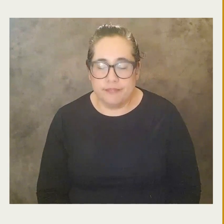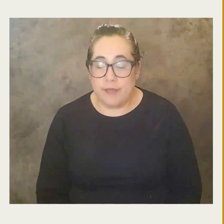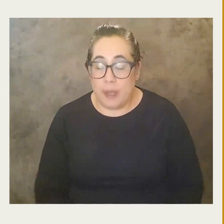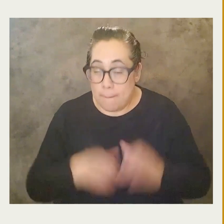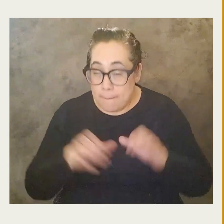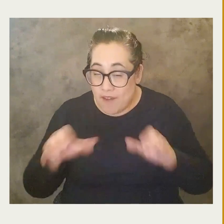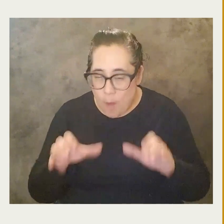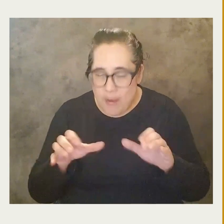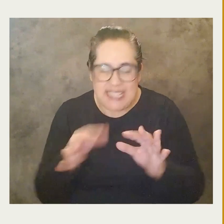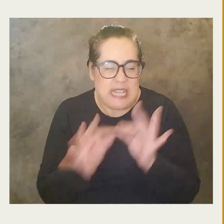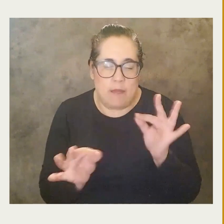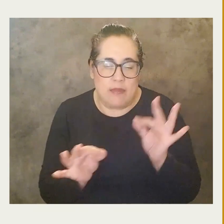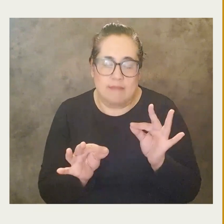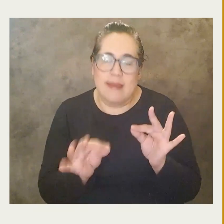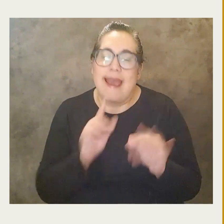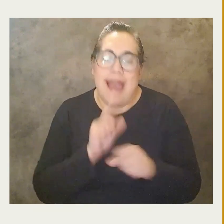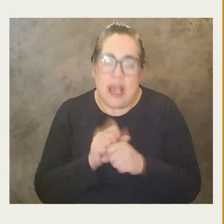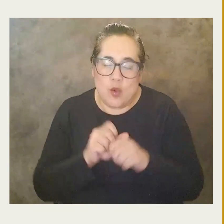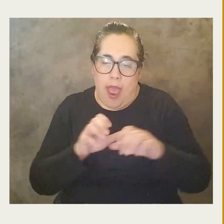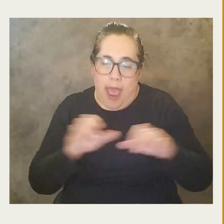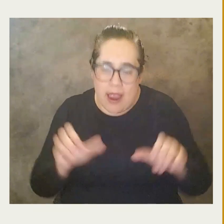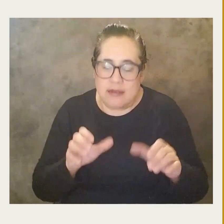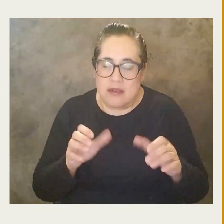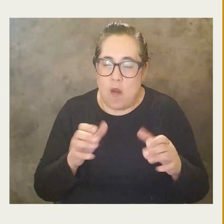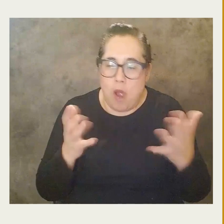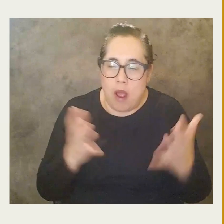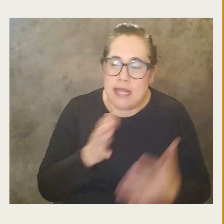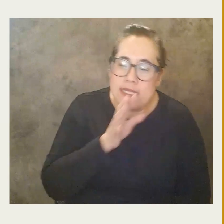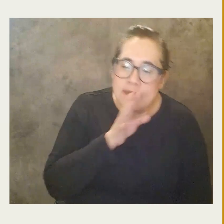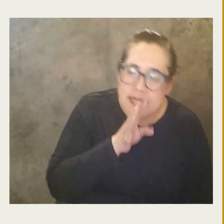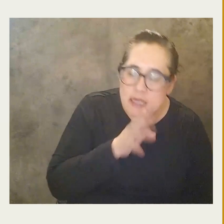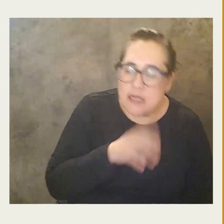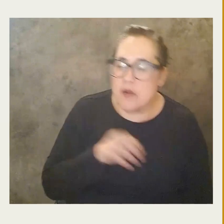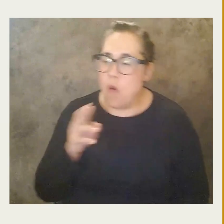Performance is simply the act of speaking or the act of signing.